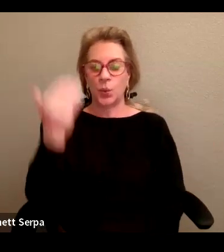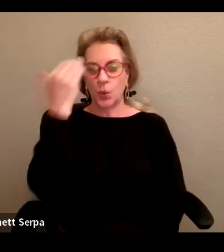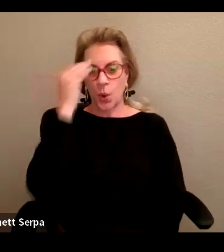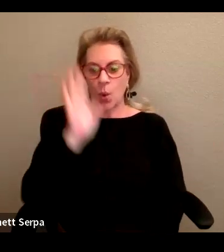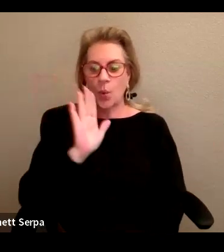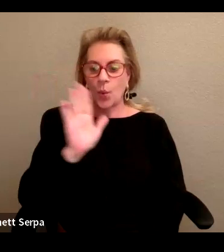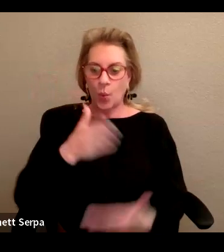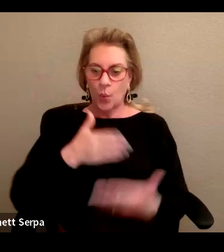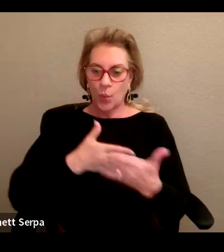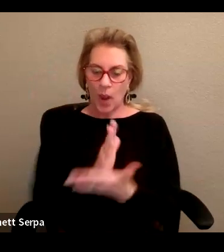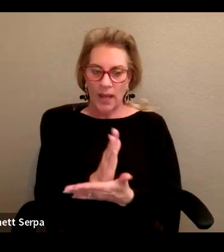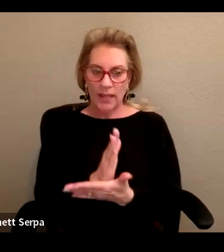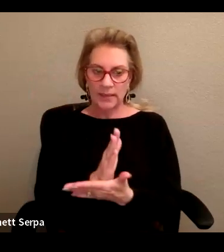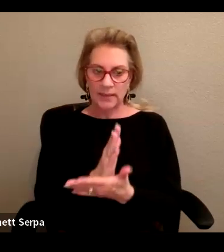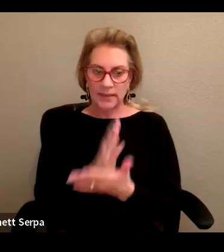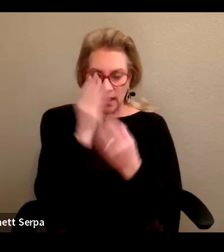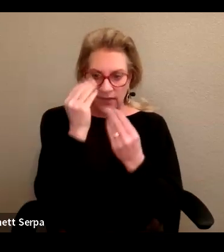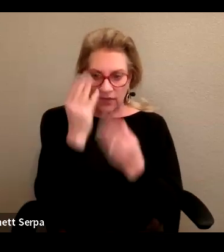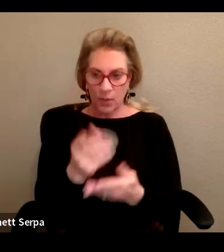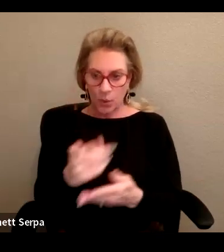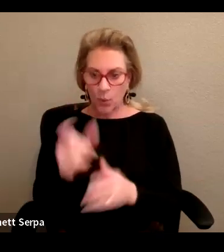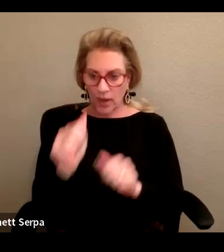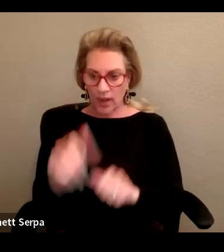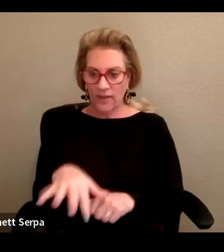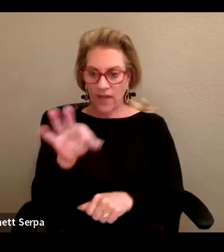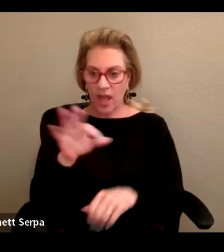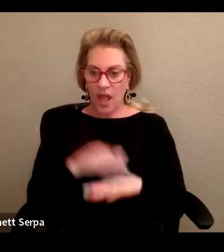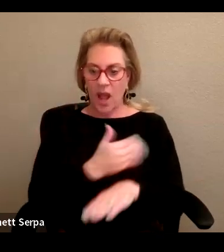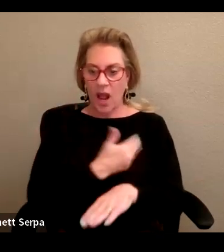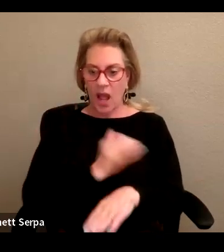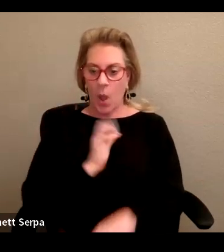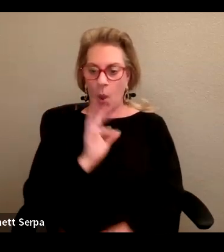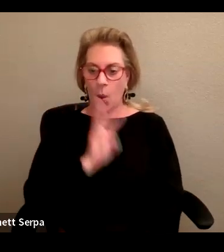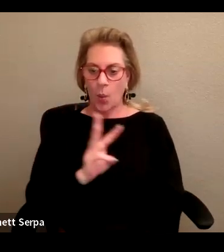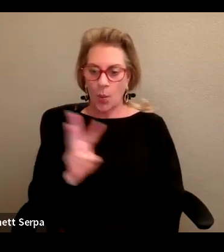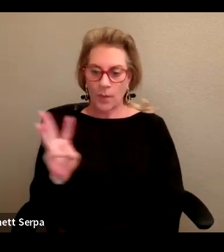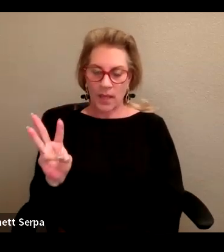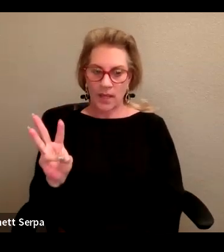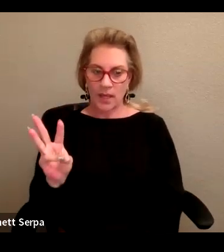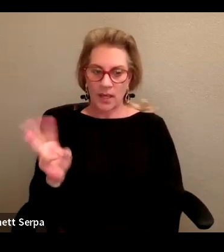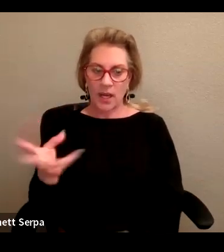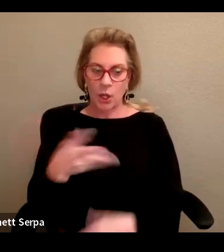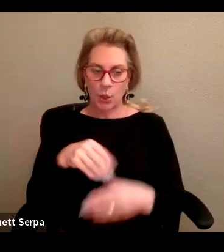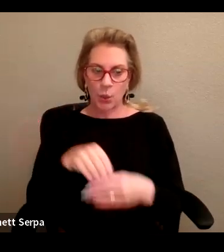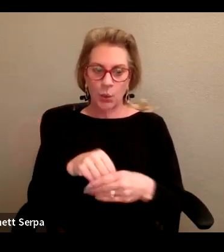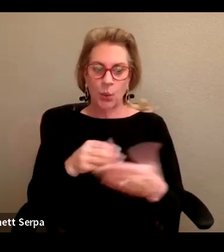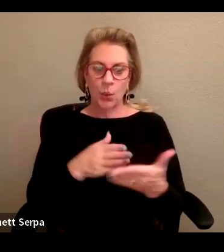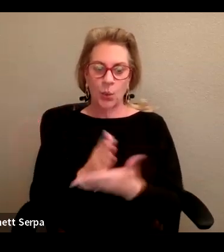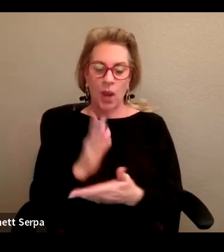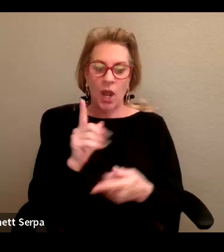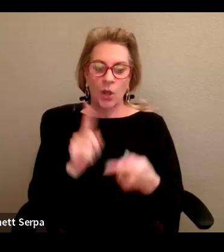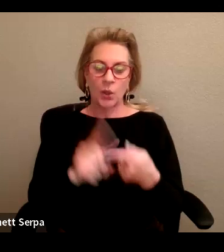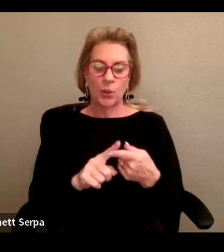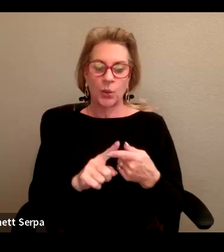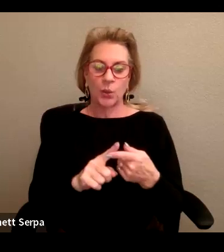or materials those are found on our website um this includes the right to um an overview of